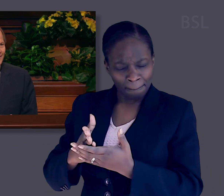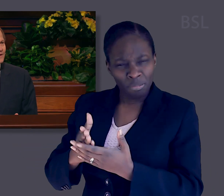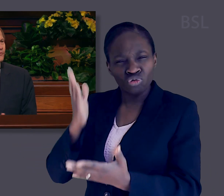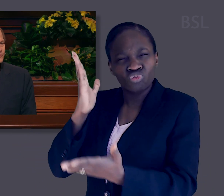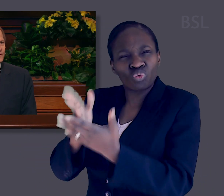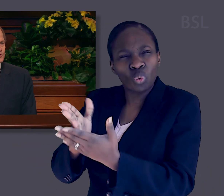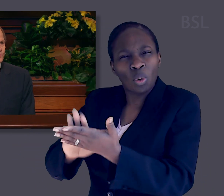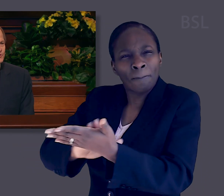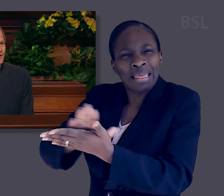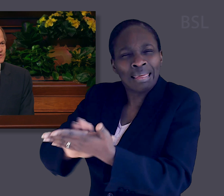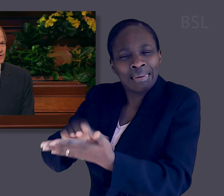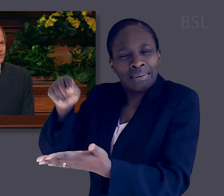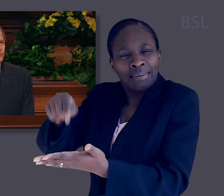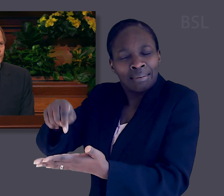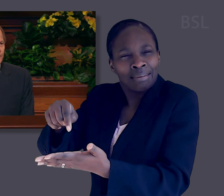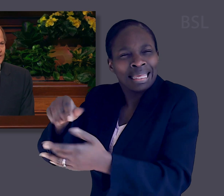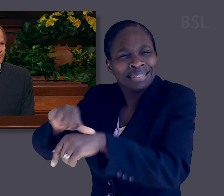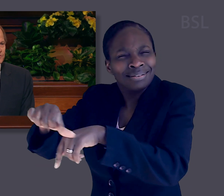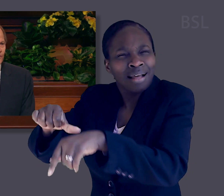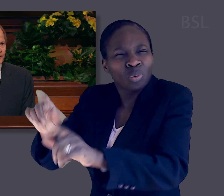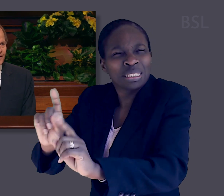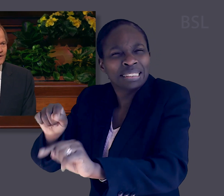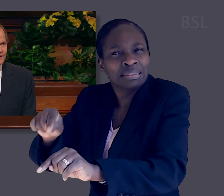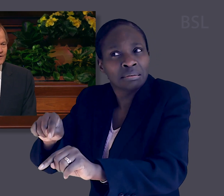inadvertently shortchanging the true meaning of this holiday,